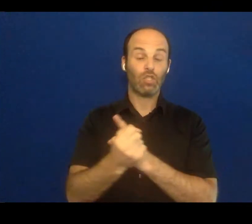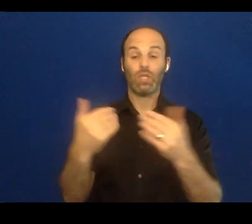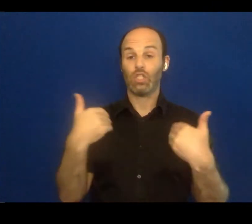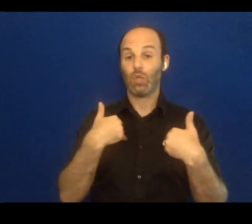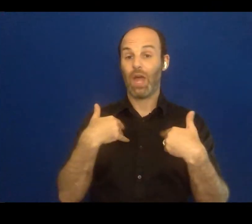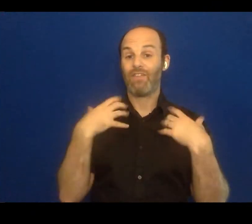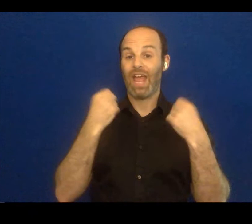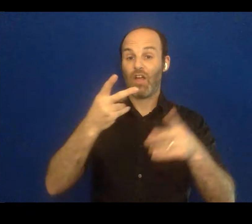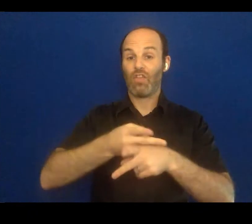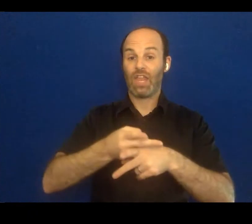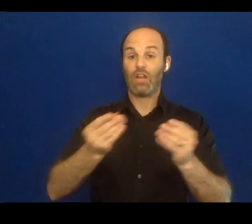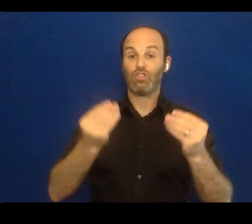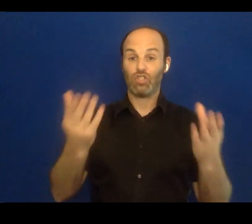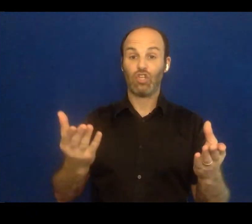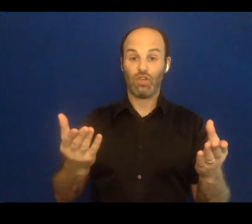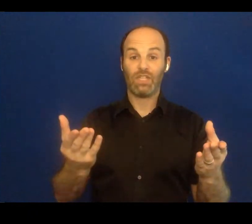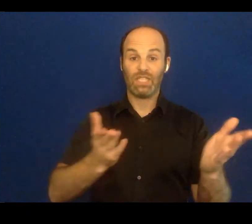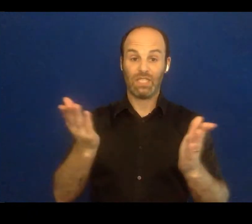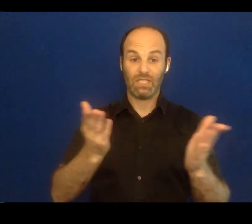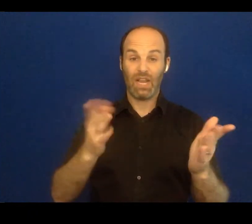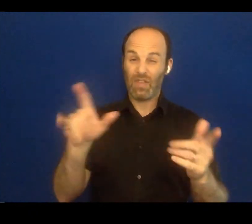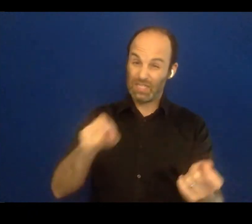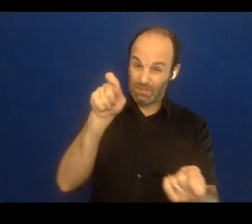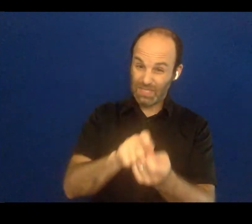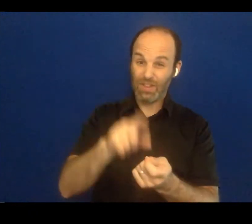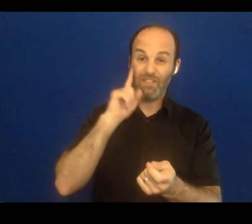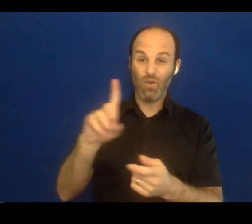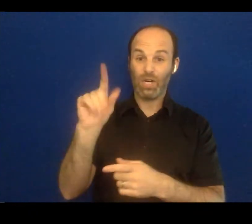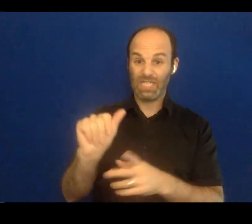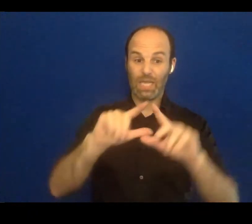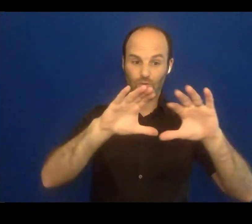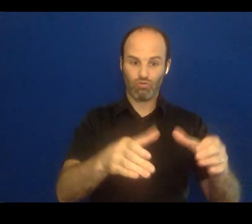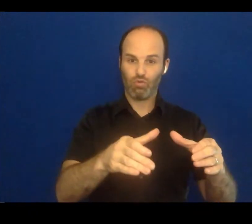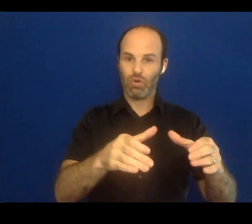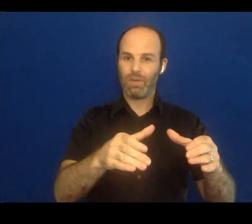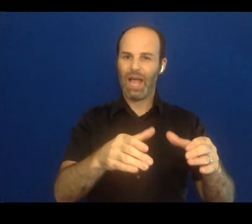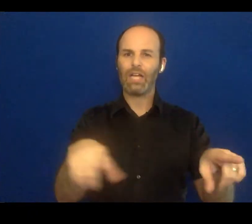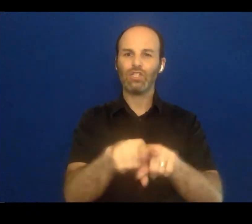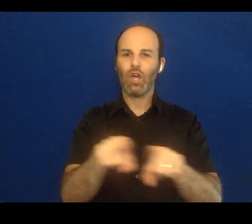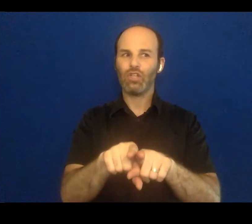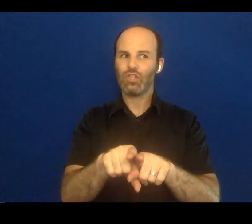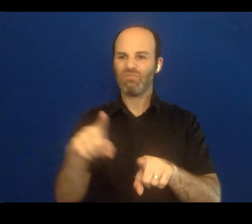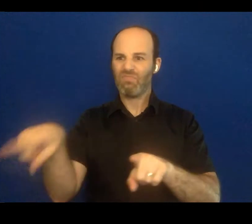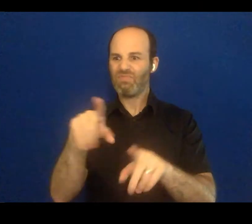THAT IS SPECIFICALLY FOR A PARTICULAR DISABLED GROUP, AND YET, SPECIFICALLY INACCESSIBLE